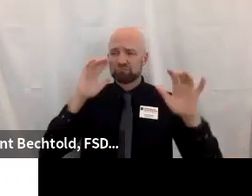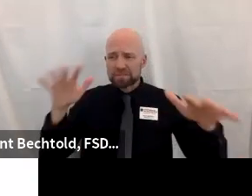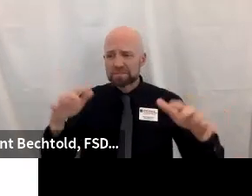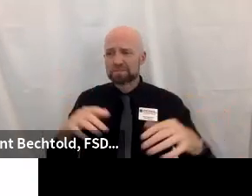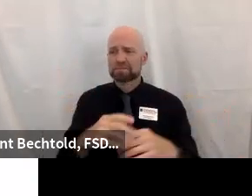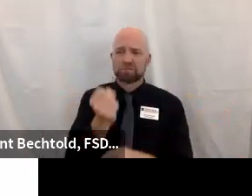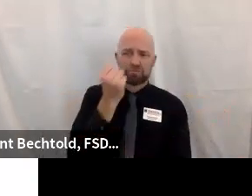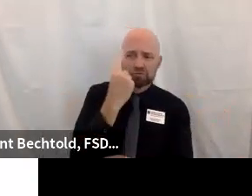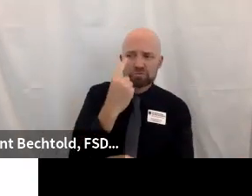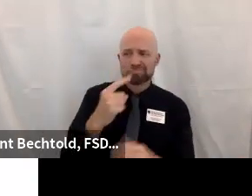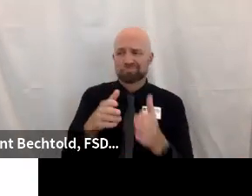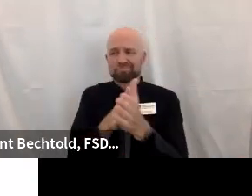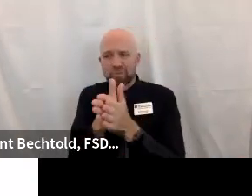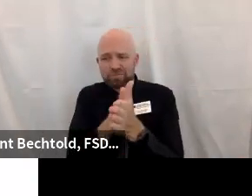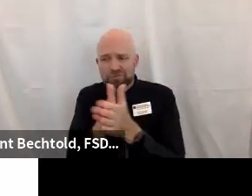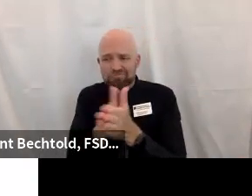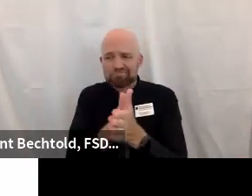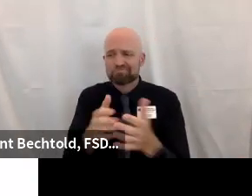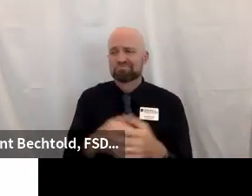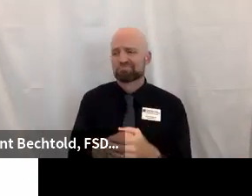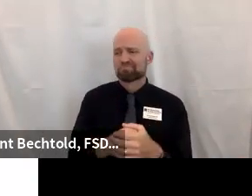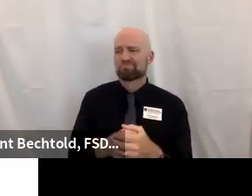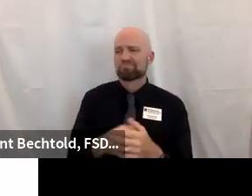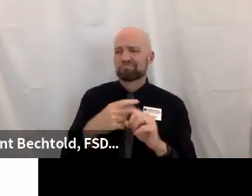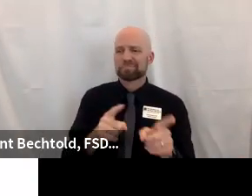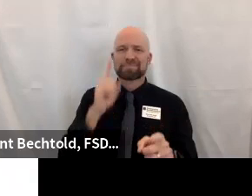accuracy, rate, prosody, comprehension, and motivation.